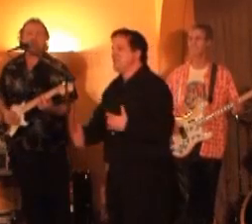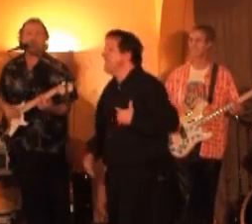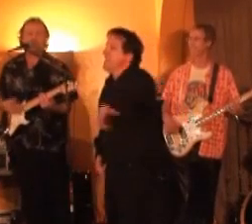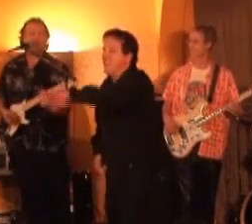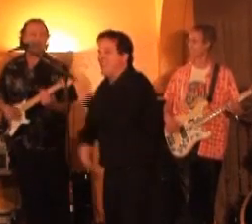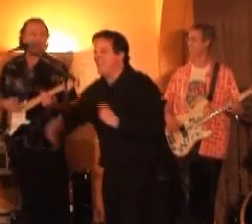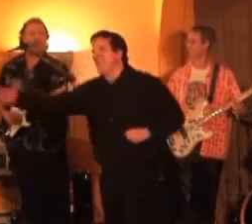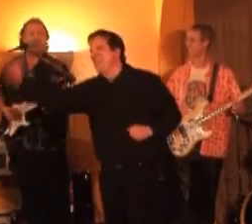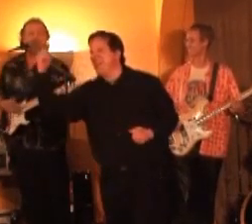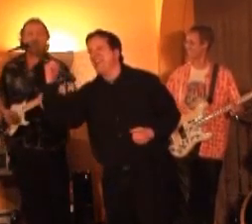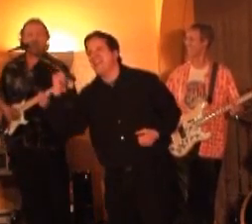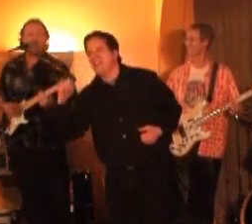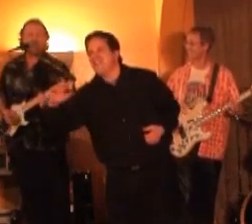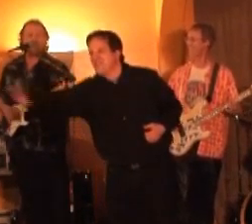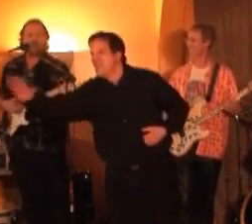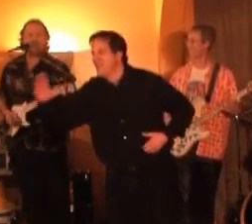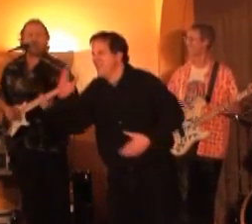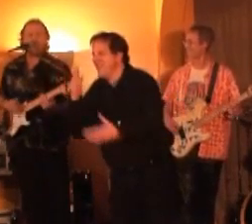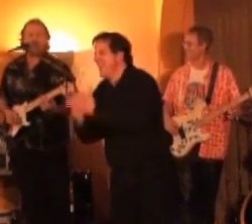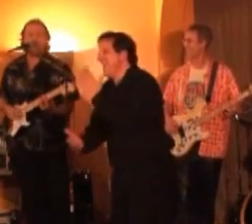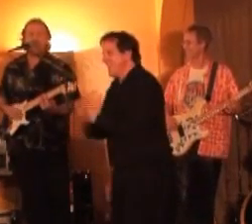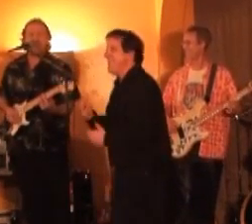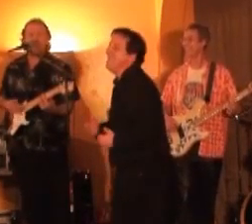And I held her hand